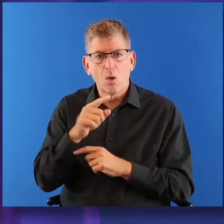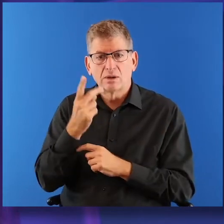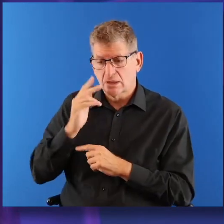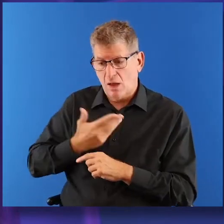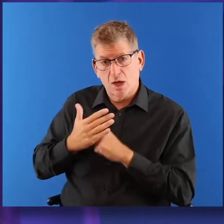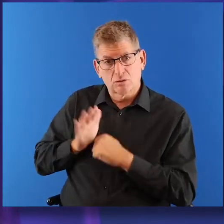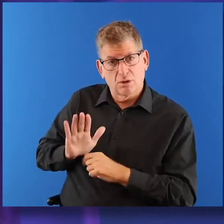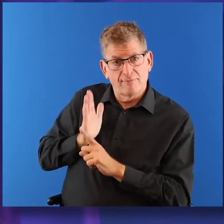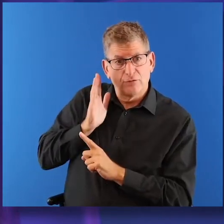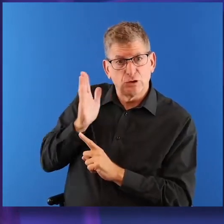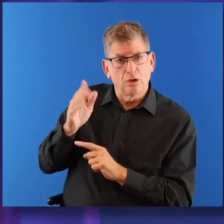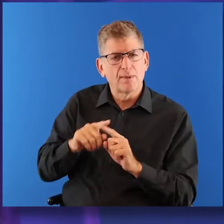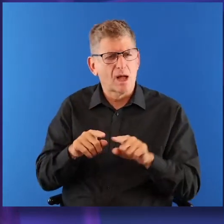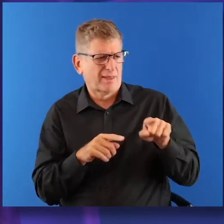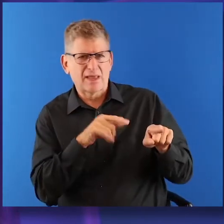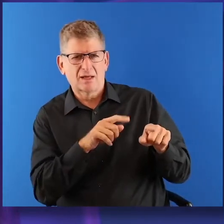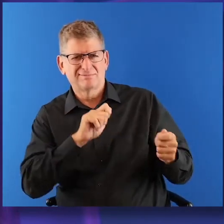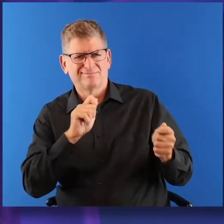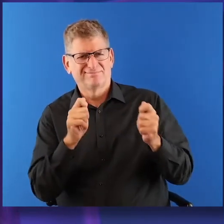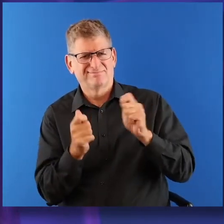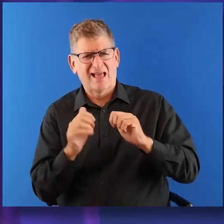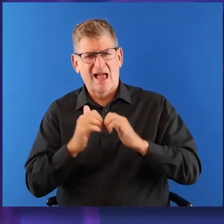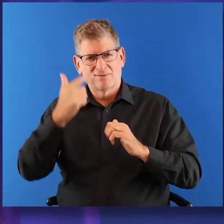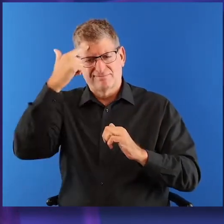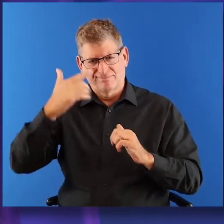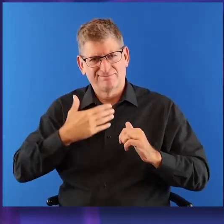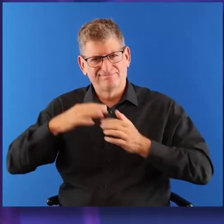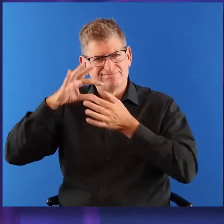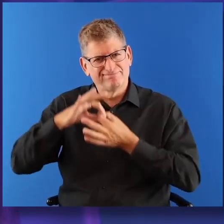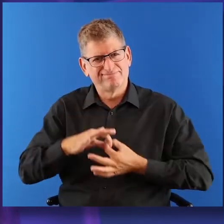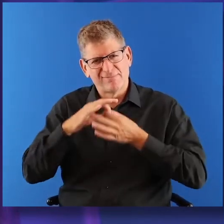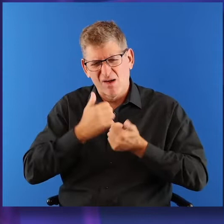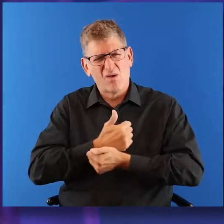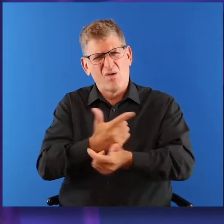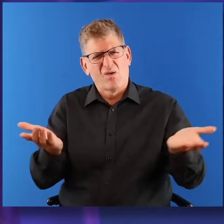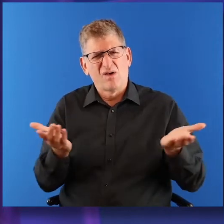of everyone around the world. It's a critical part of how we care